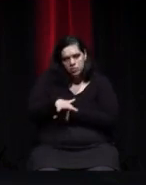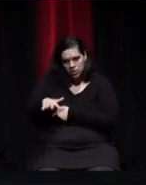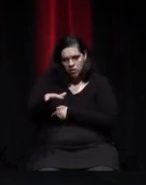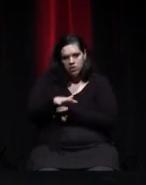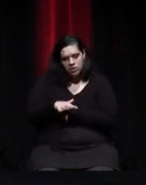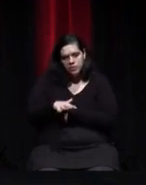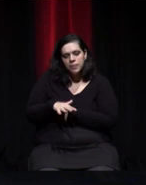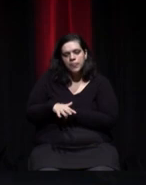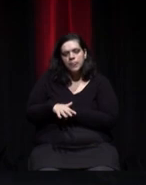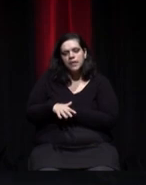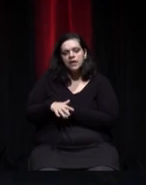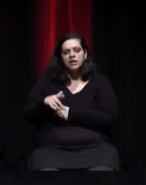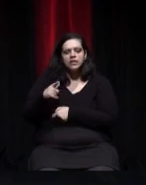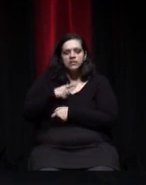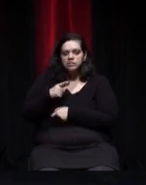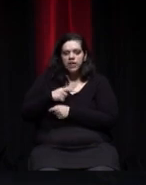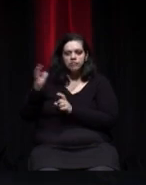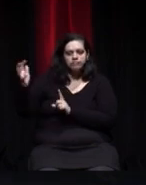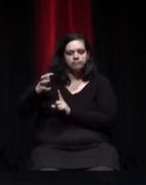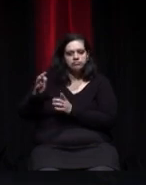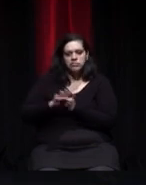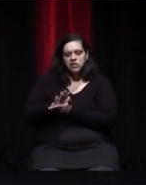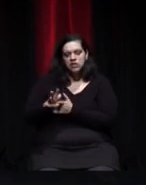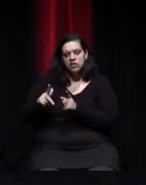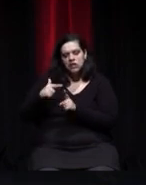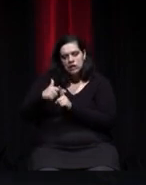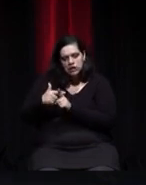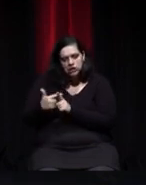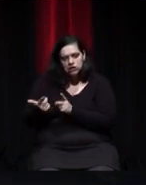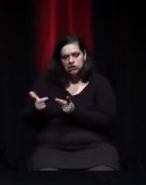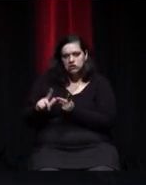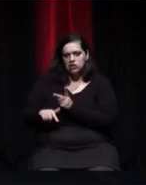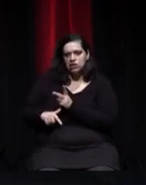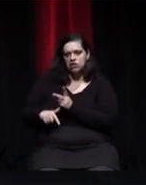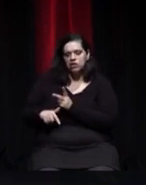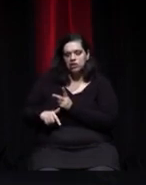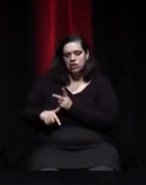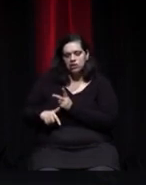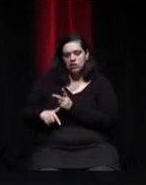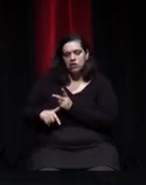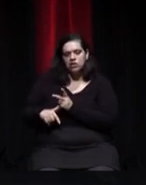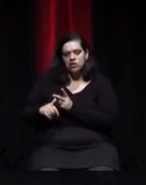Namely: Churches, the cells of science,